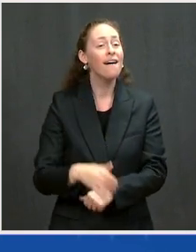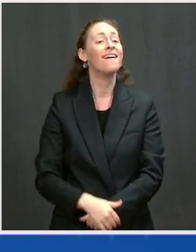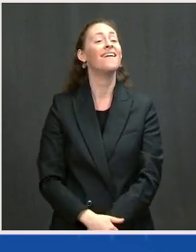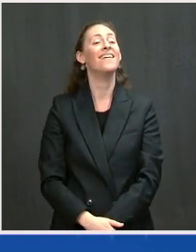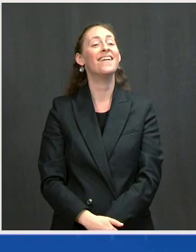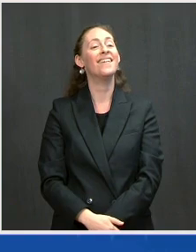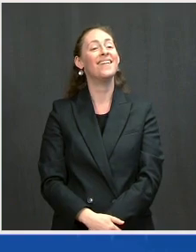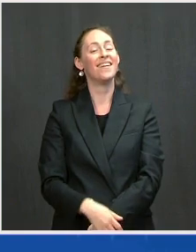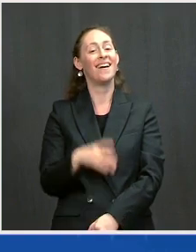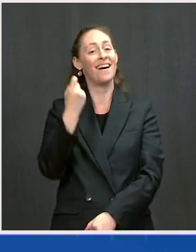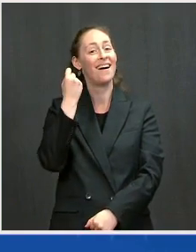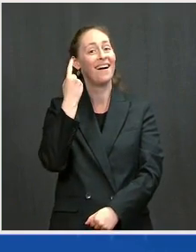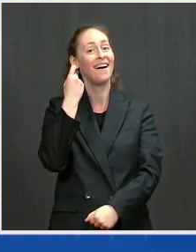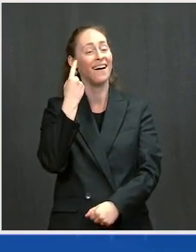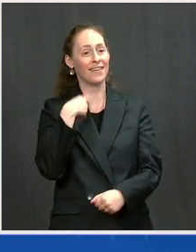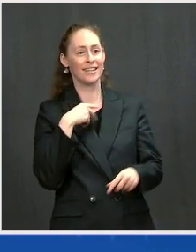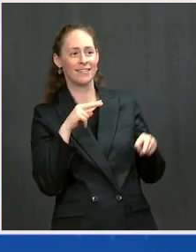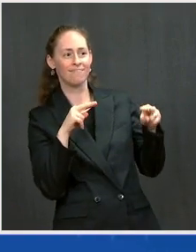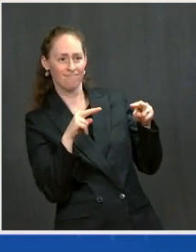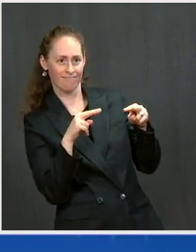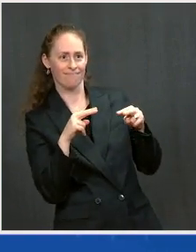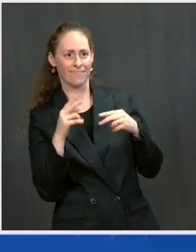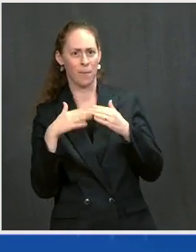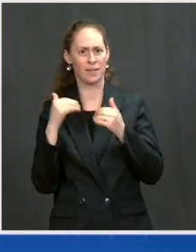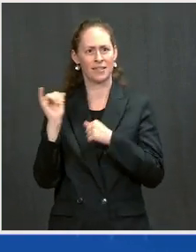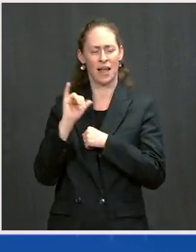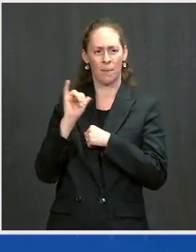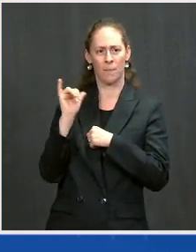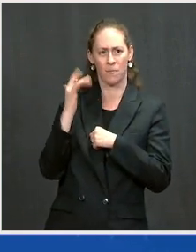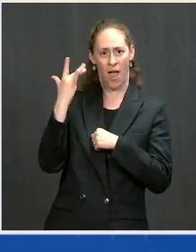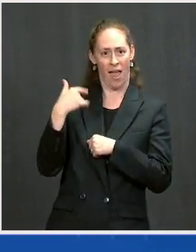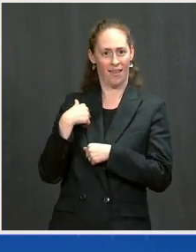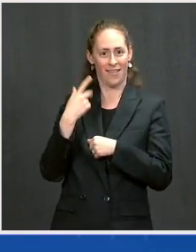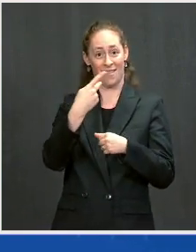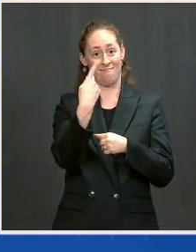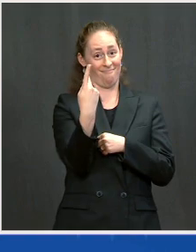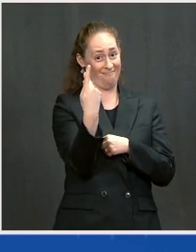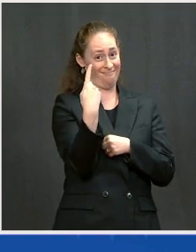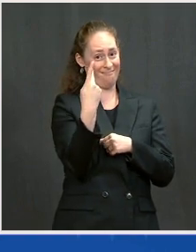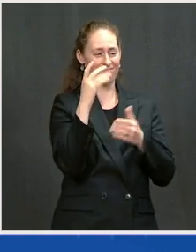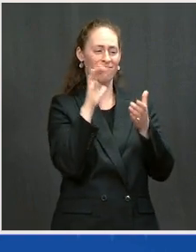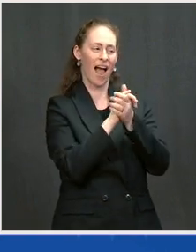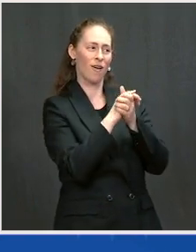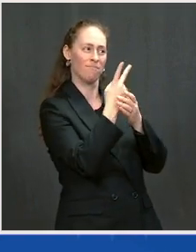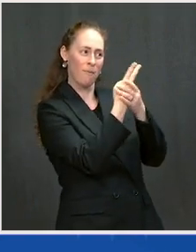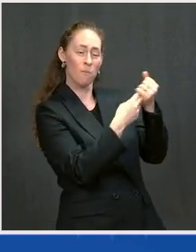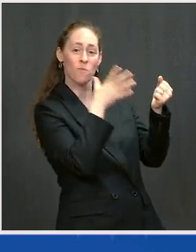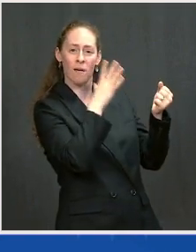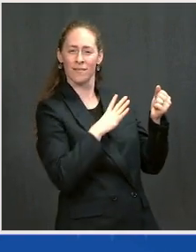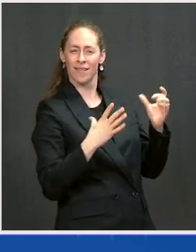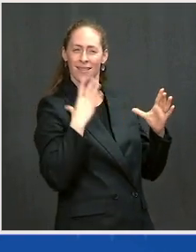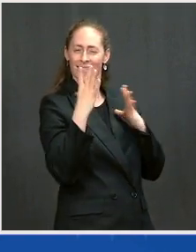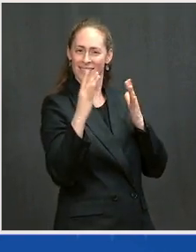Col. Puckett: President Biden: That’s exactly right. Well, Jeanie and Ralph actually met